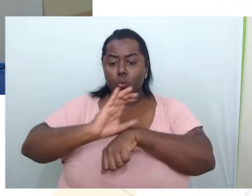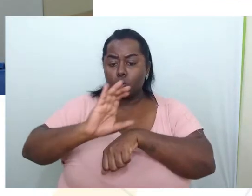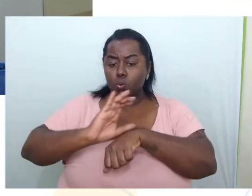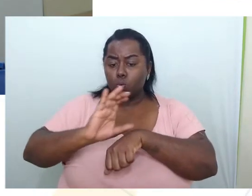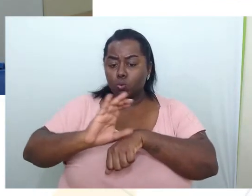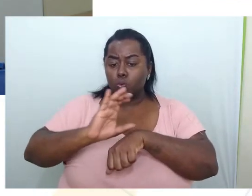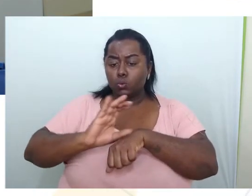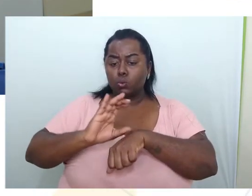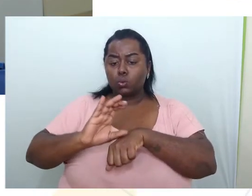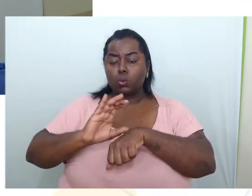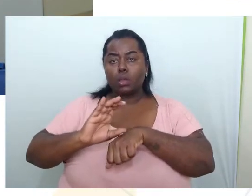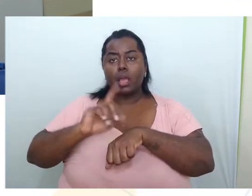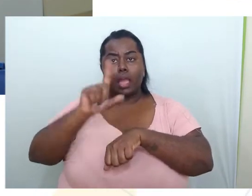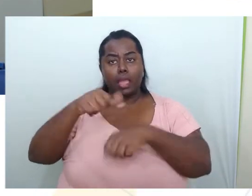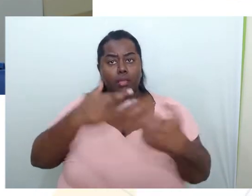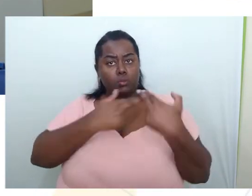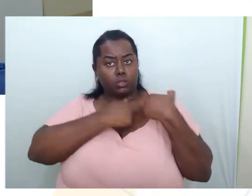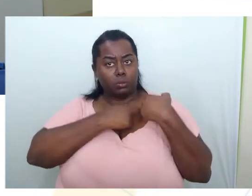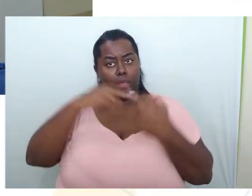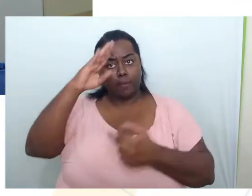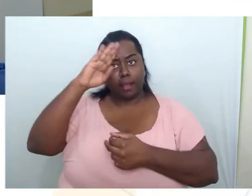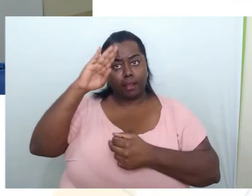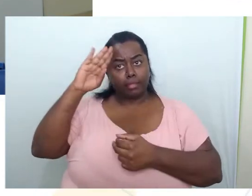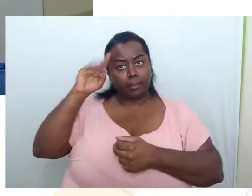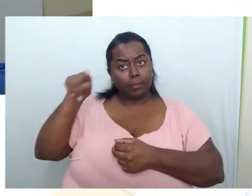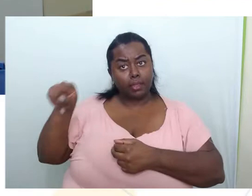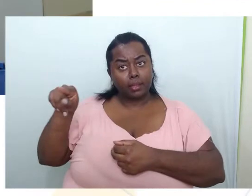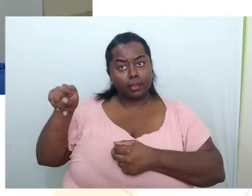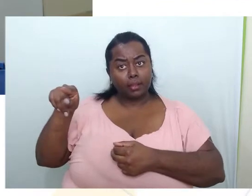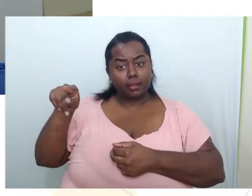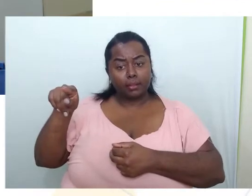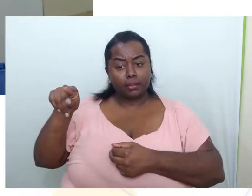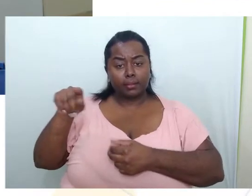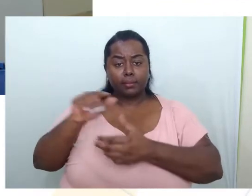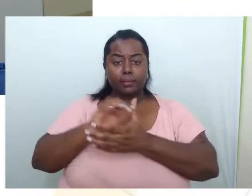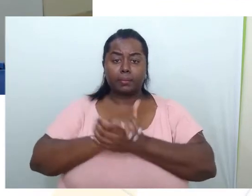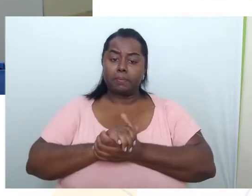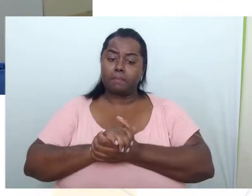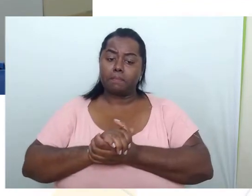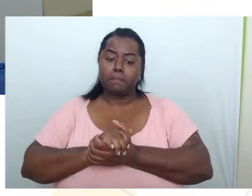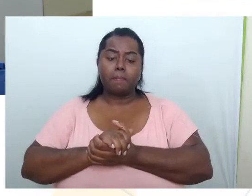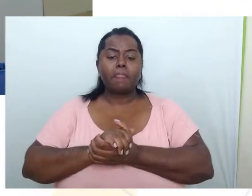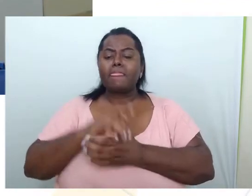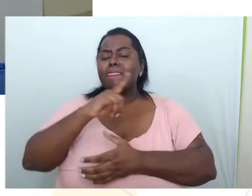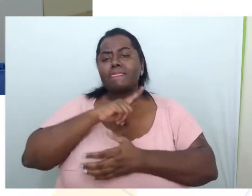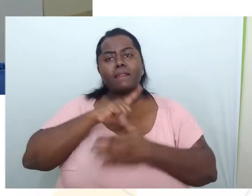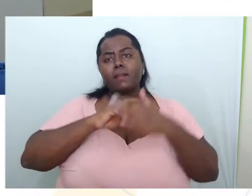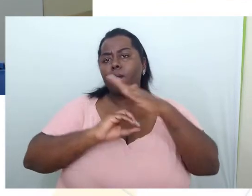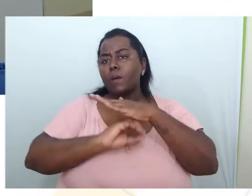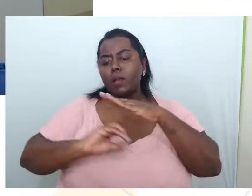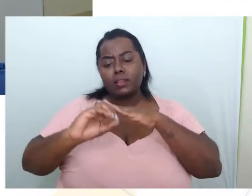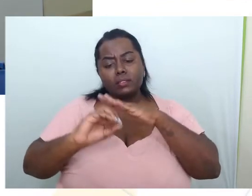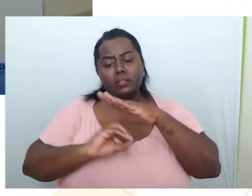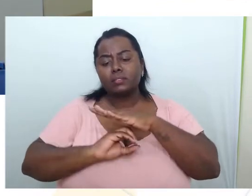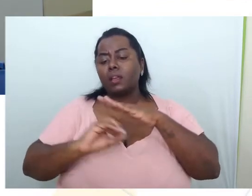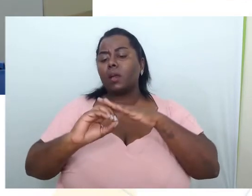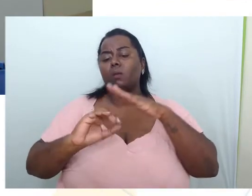academics responsibility and an organization's have ways of seeking